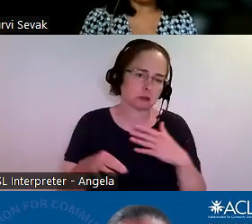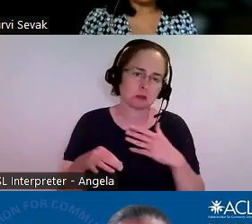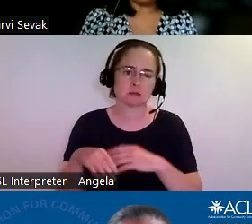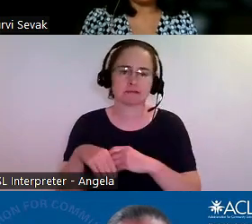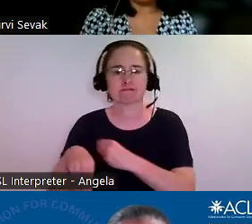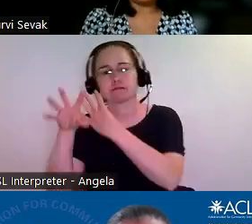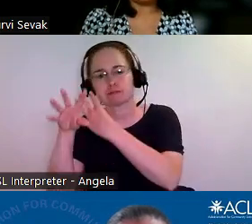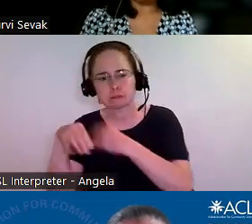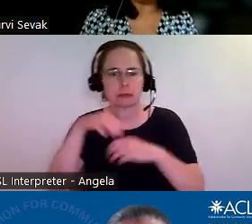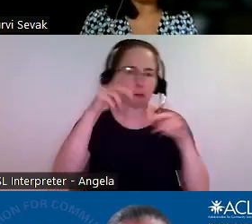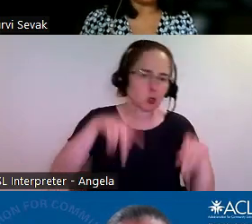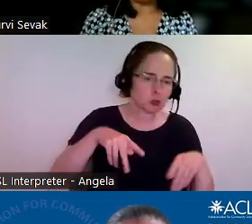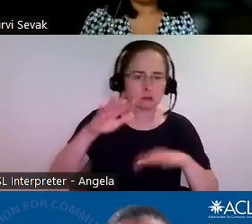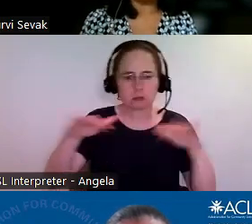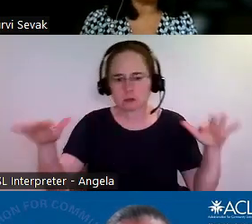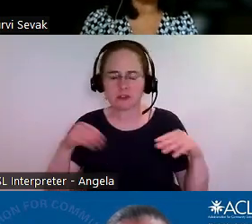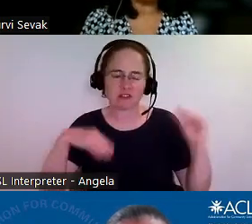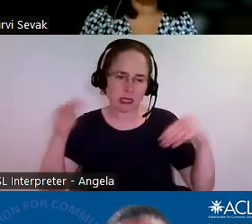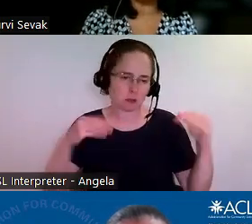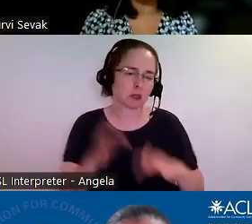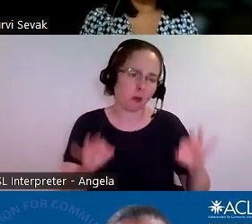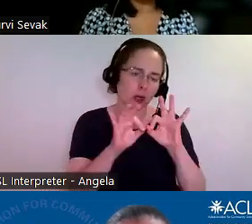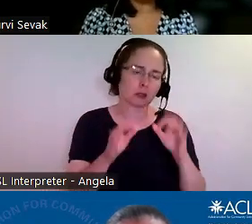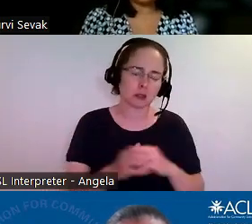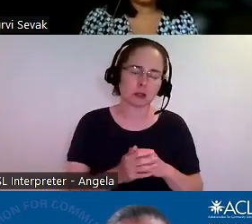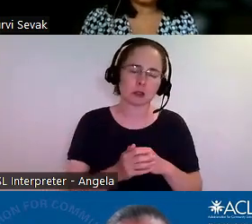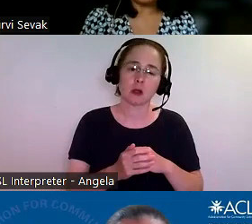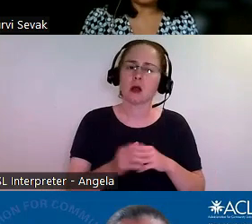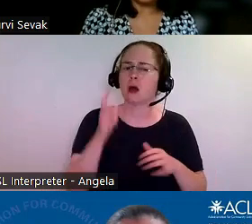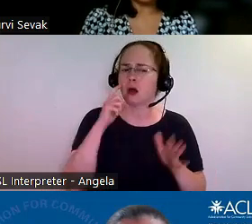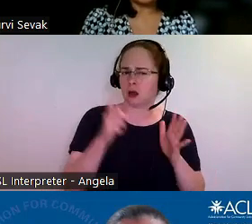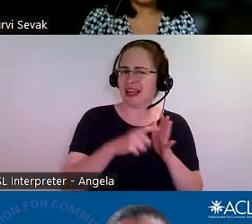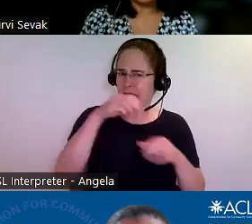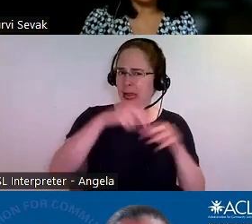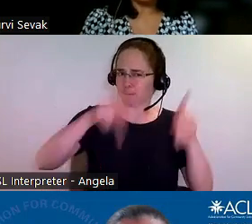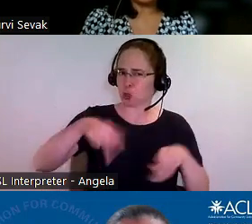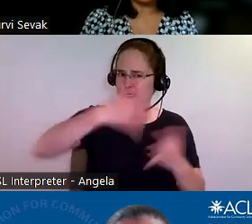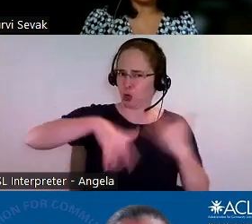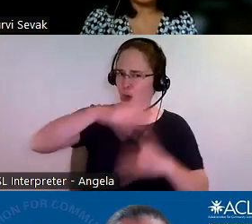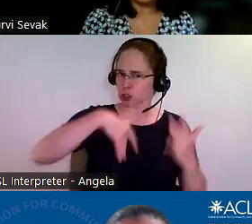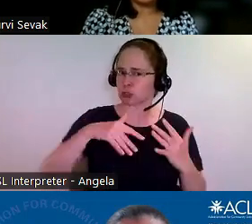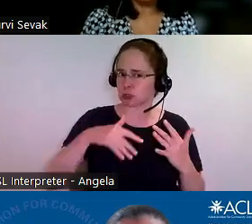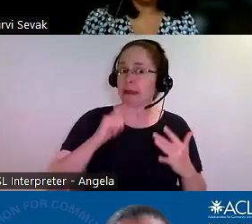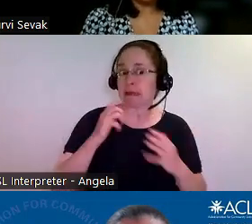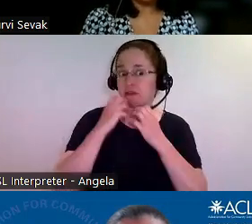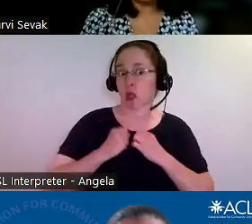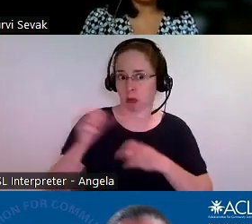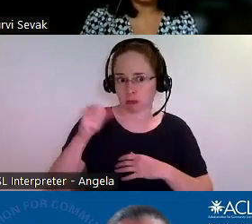important. And I've also seen that the in-person interaction is also valuable. So, I think just